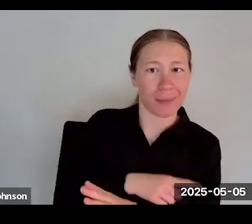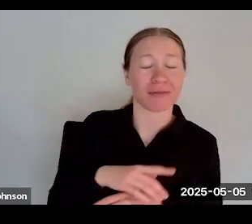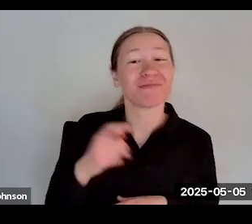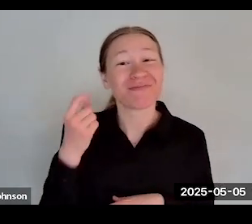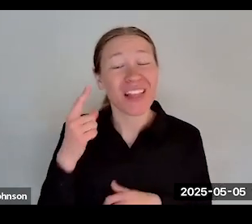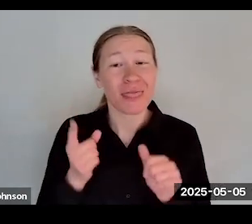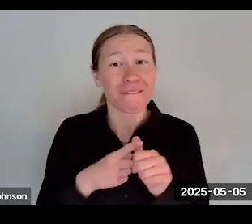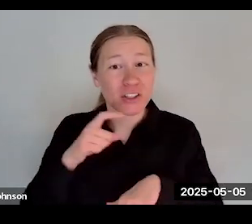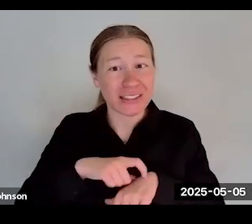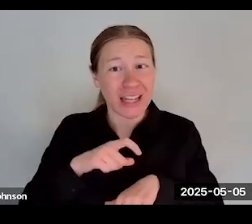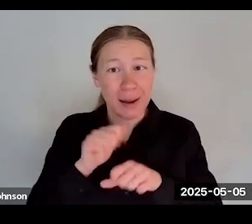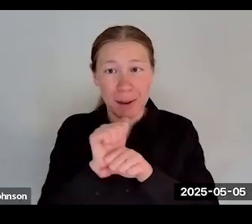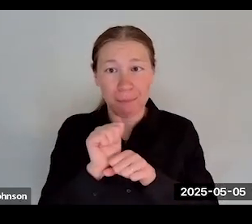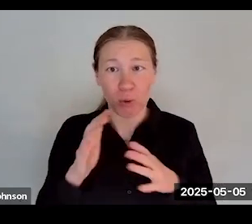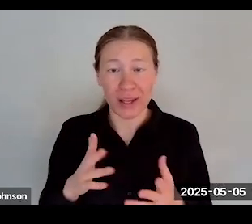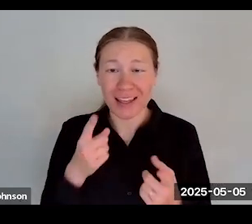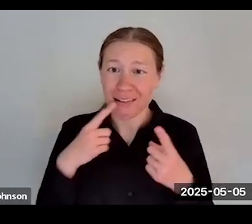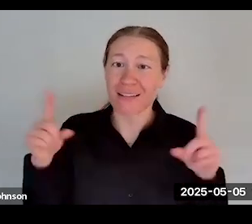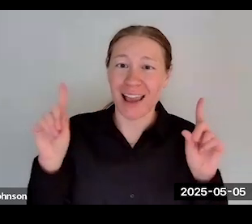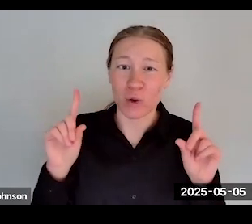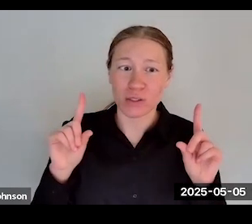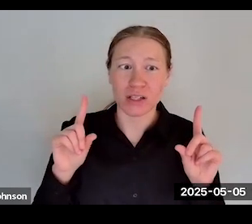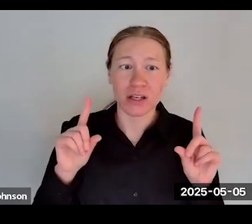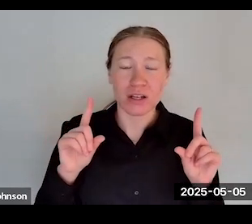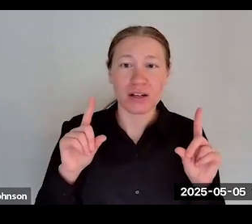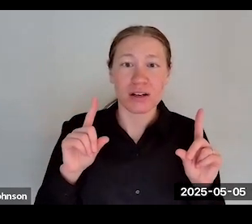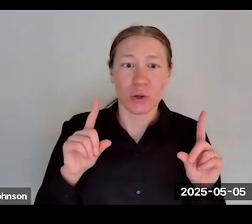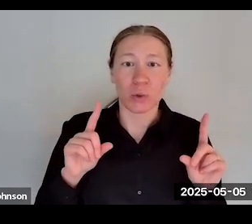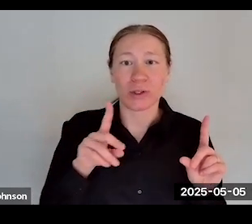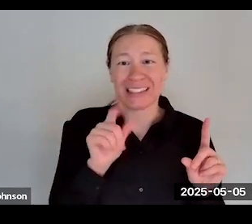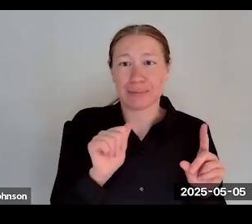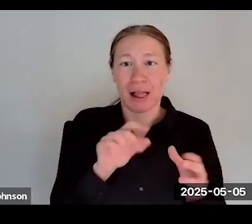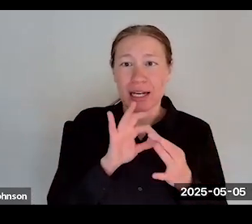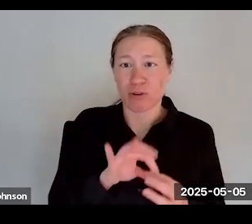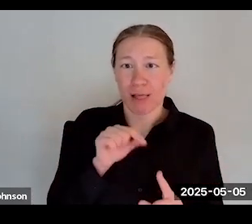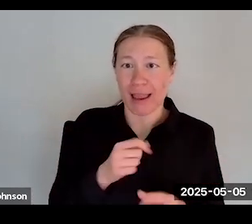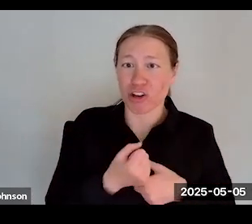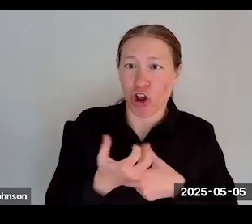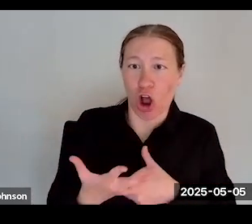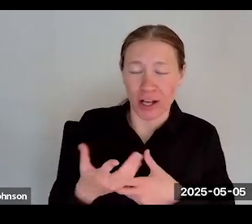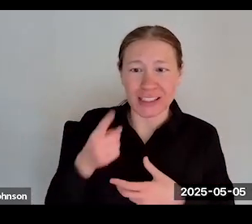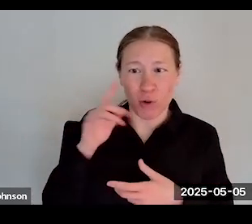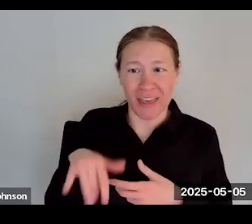that their disability is the cause of whatever the need for discipline was, the supervisor should still provide information